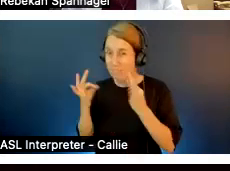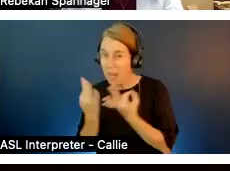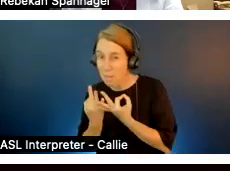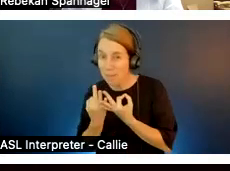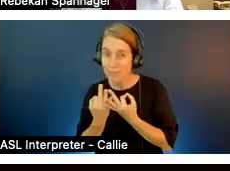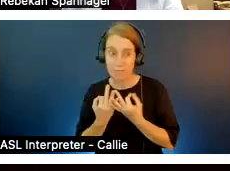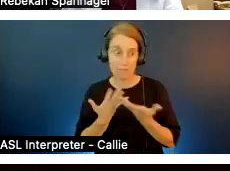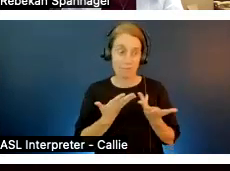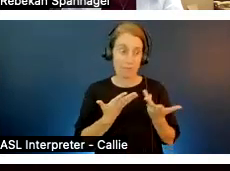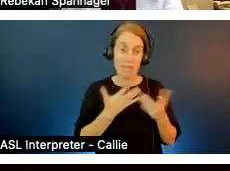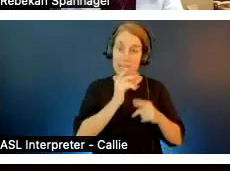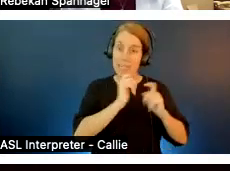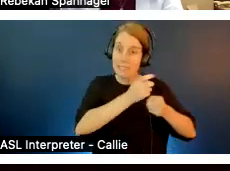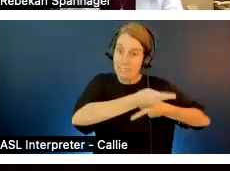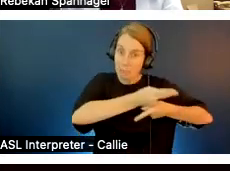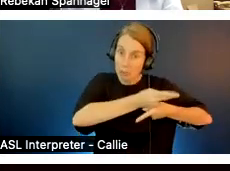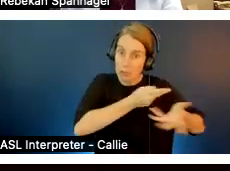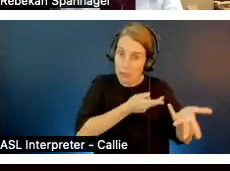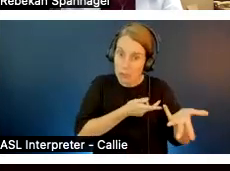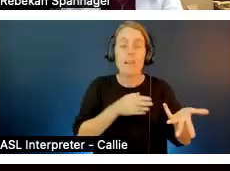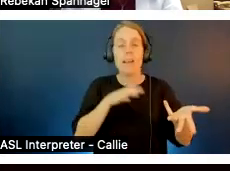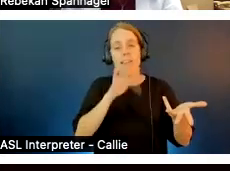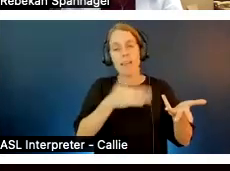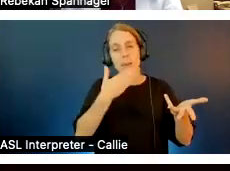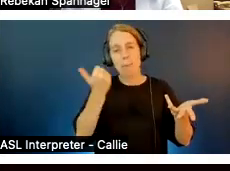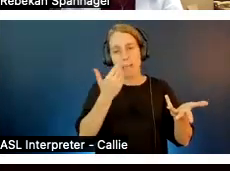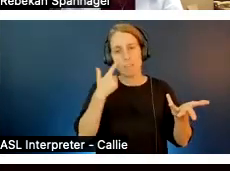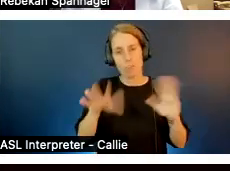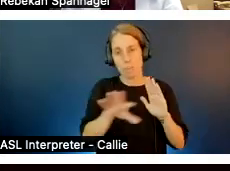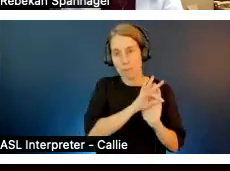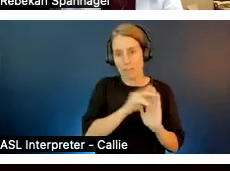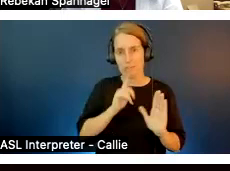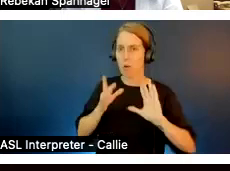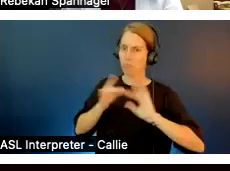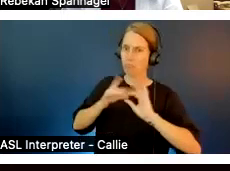so you can go in you can file that for your hearing you can argue at yourself you can make